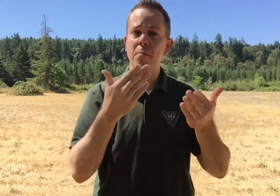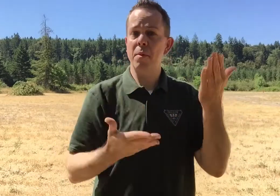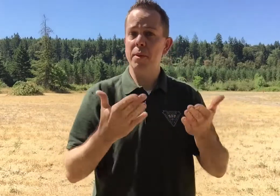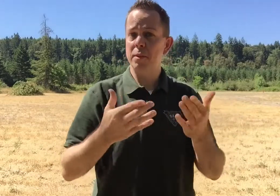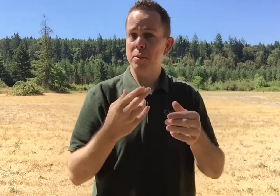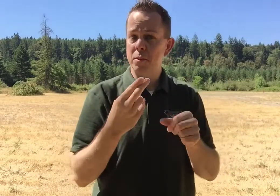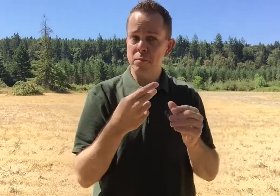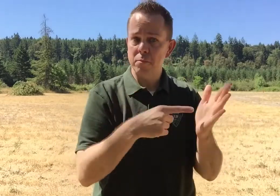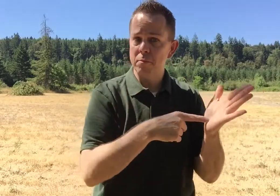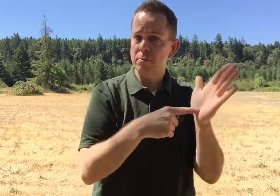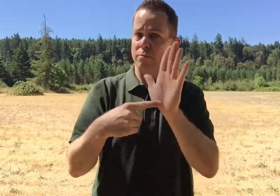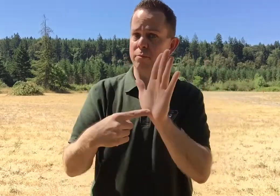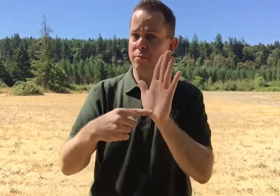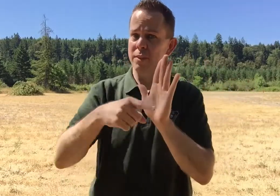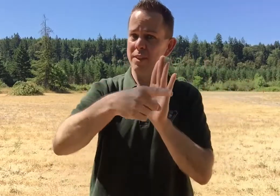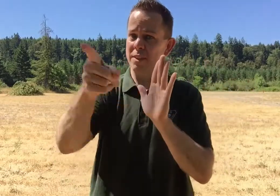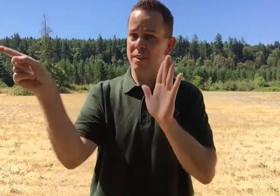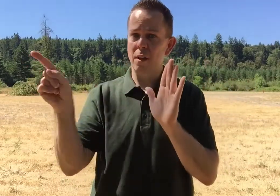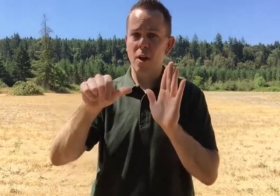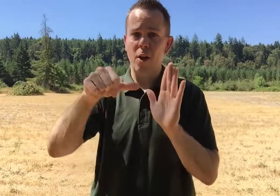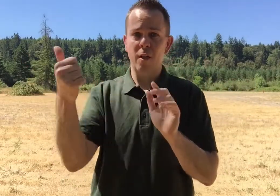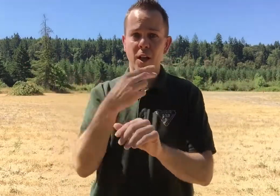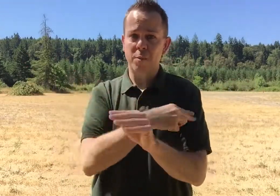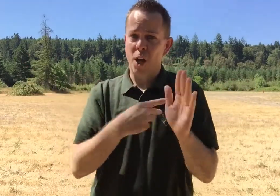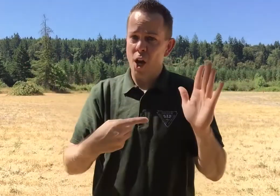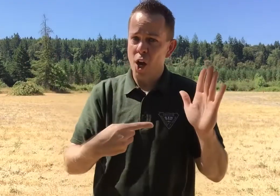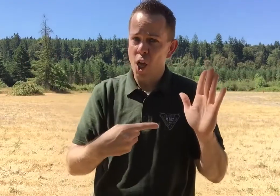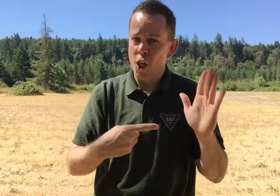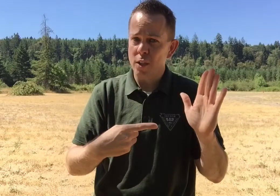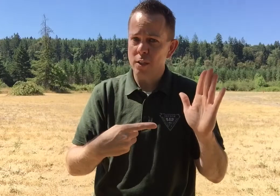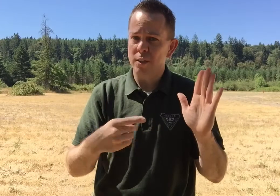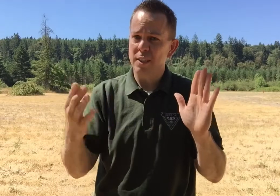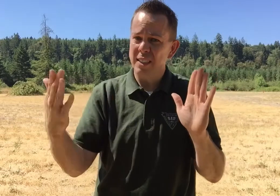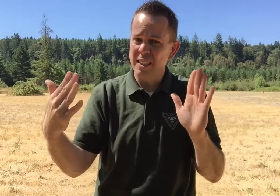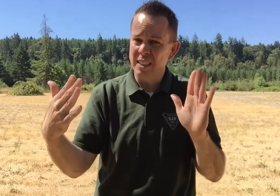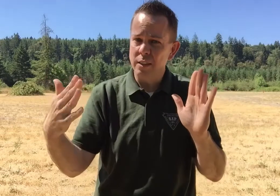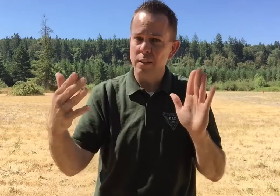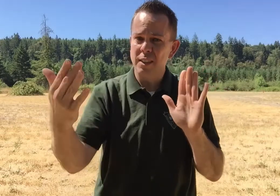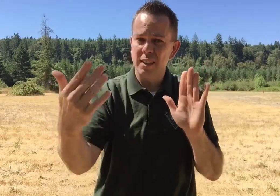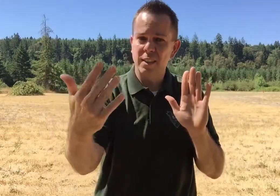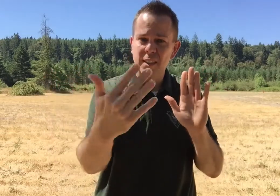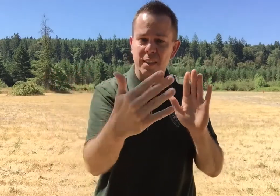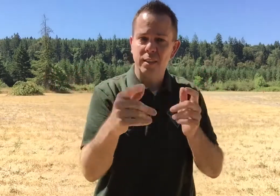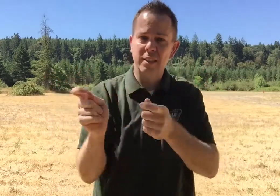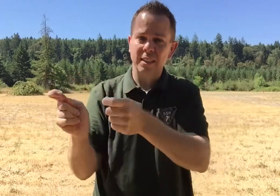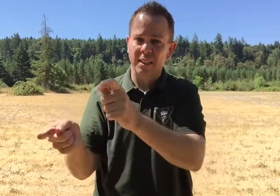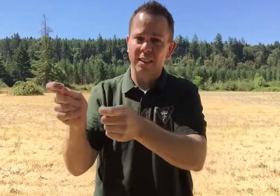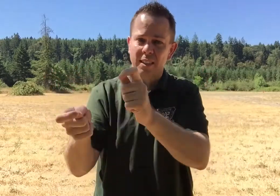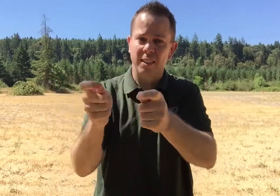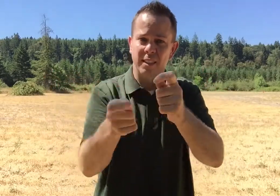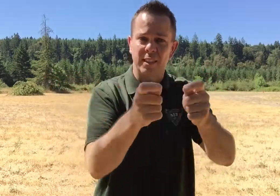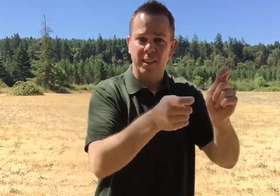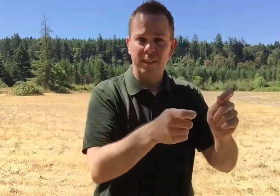I can see them becoming a great model that can inspire change in other hospitals who will then emulate what Salem Hospital is doing.